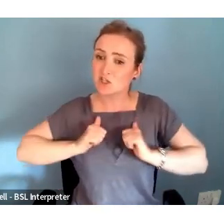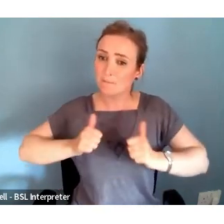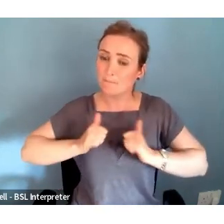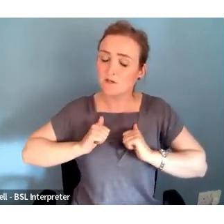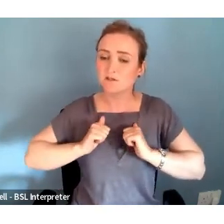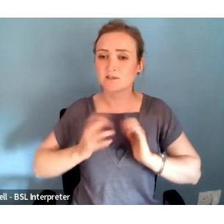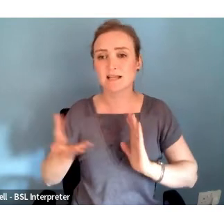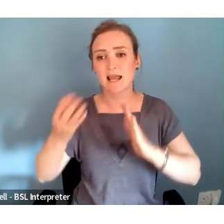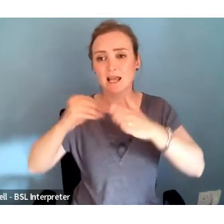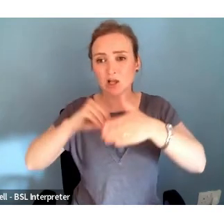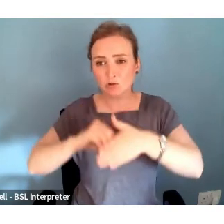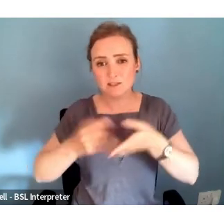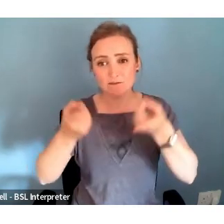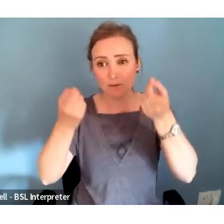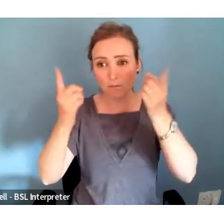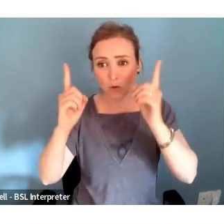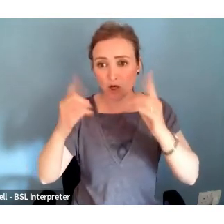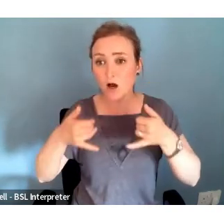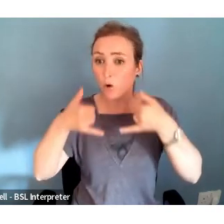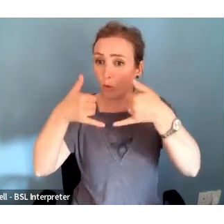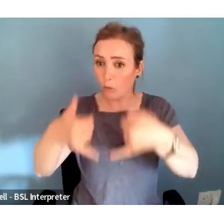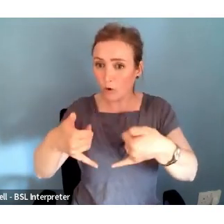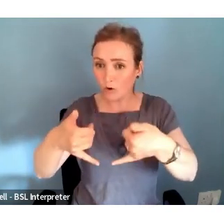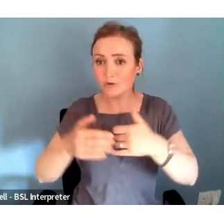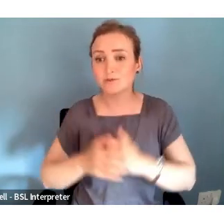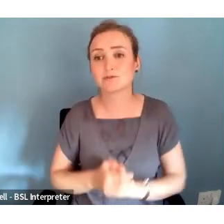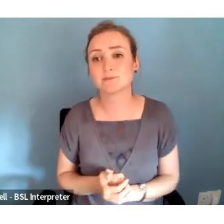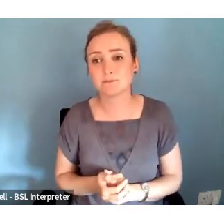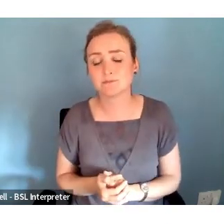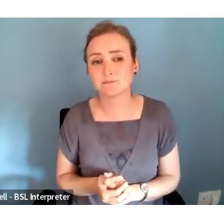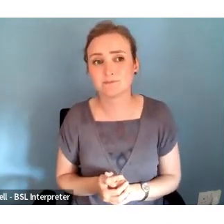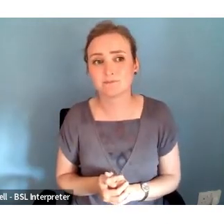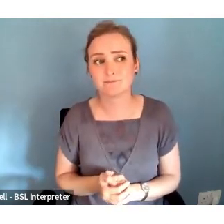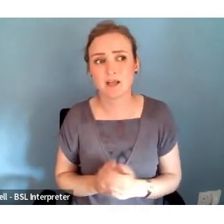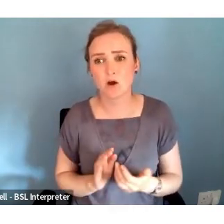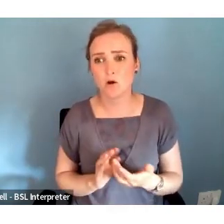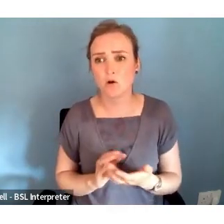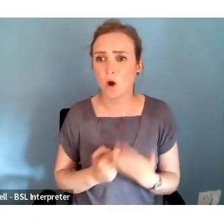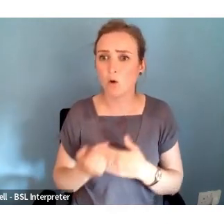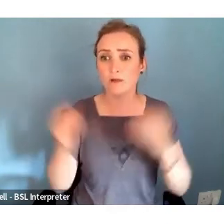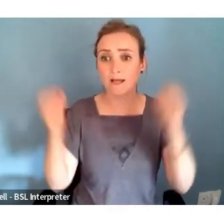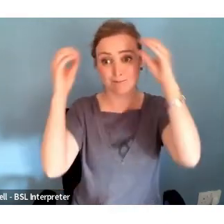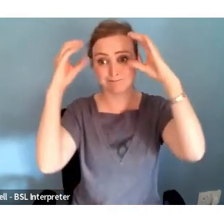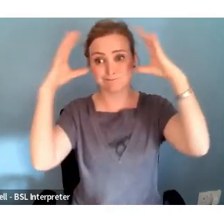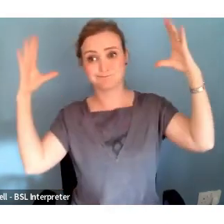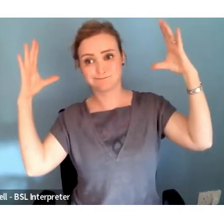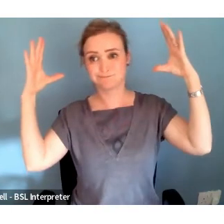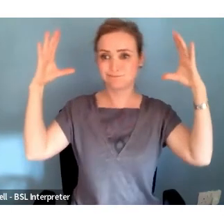. All sorts of awards not just about ego. If you can win some of those awards again it is